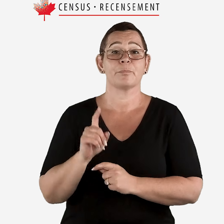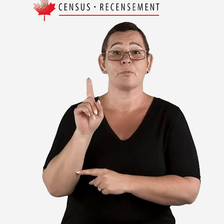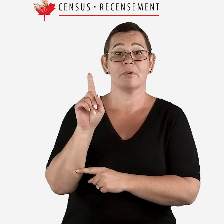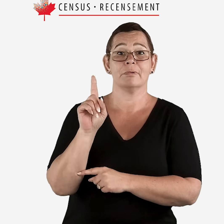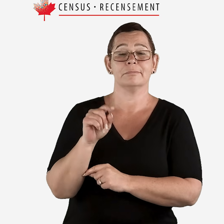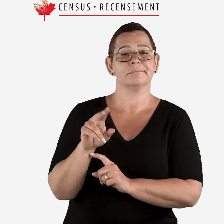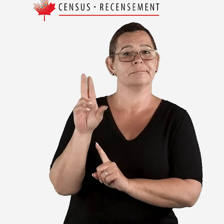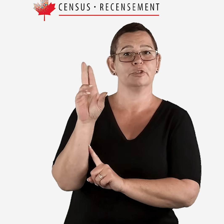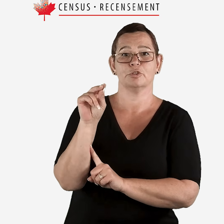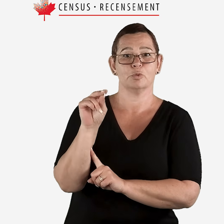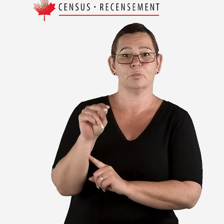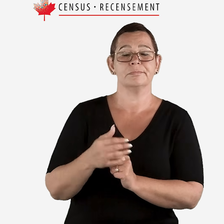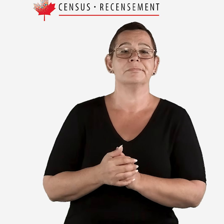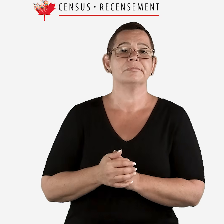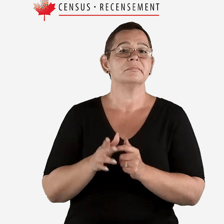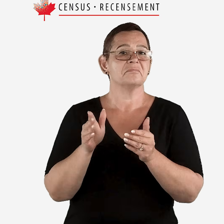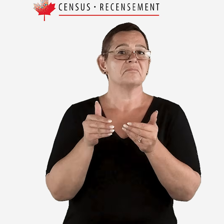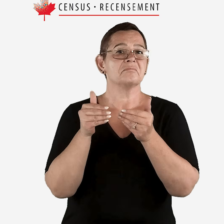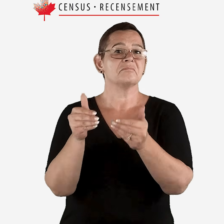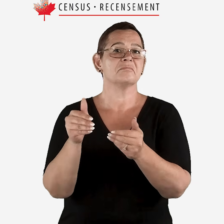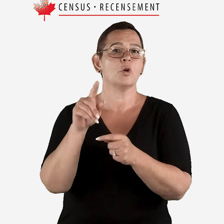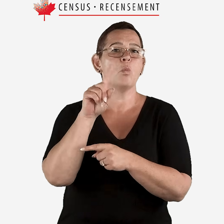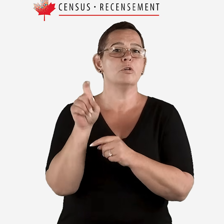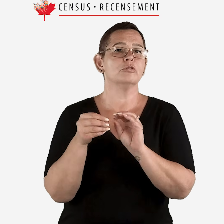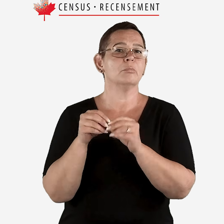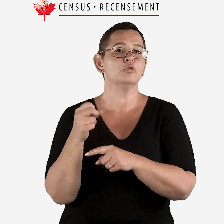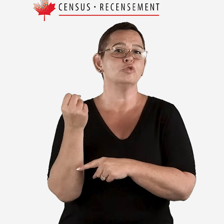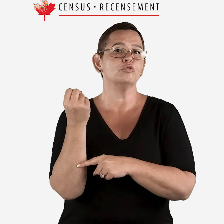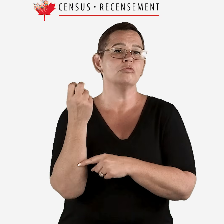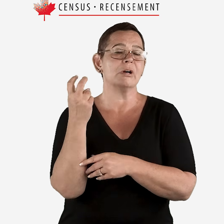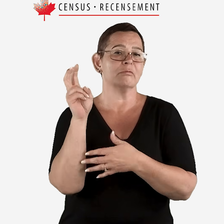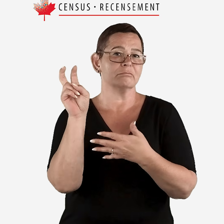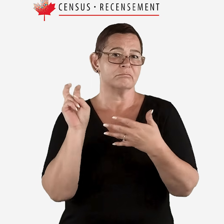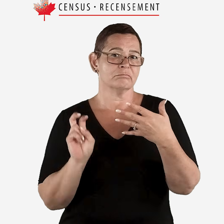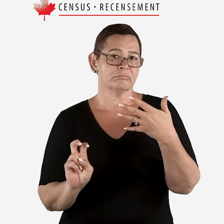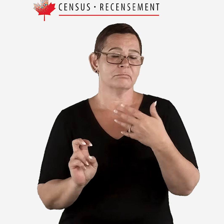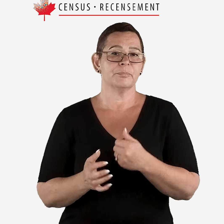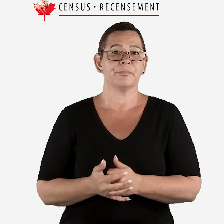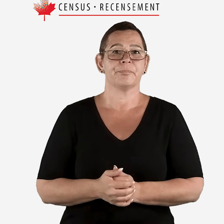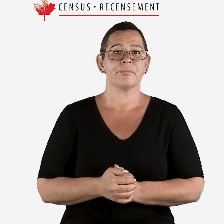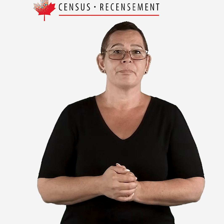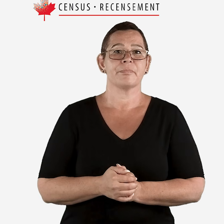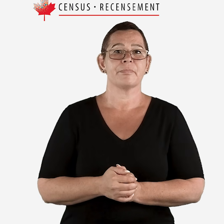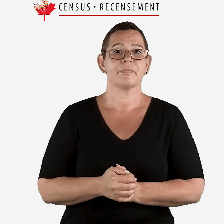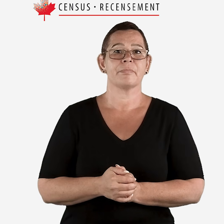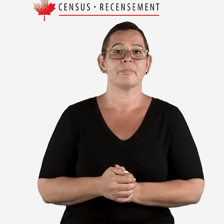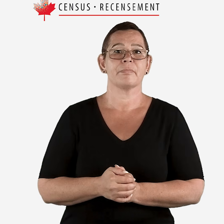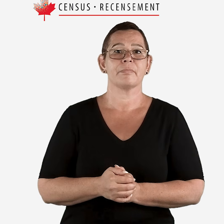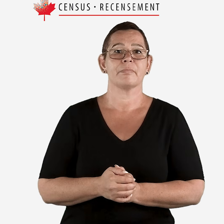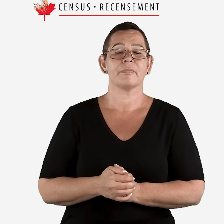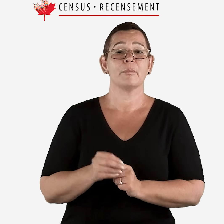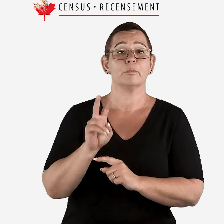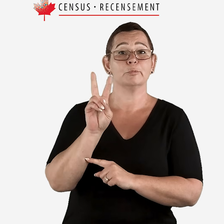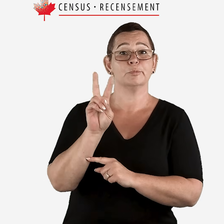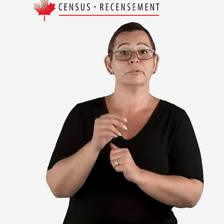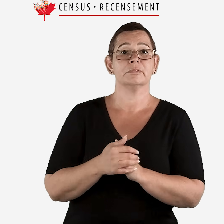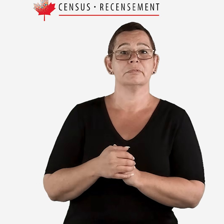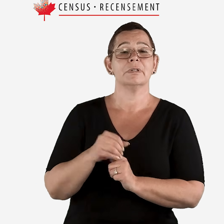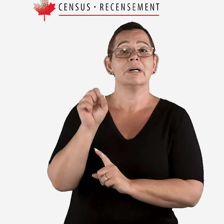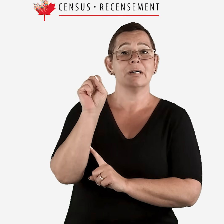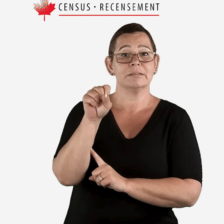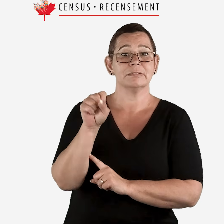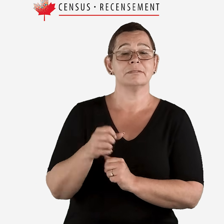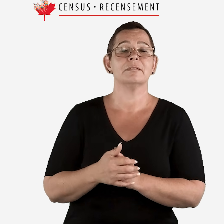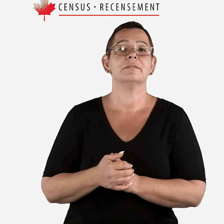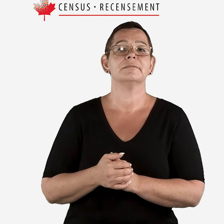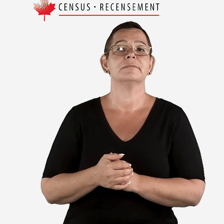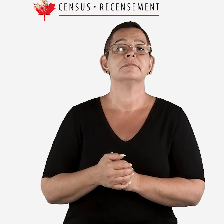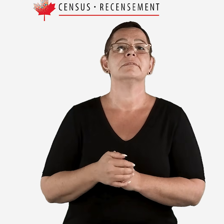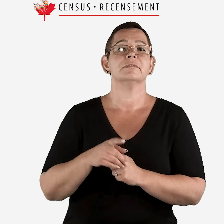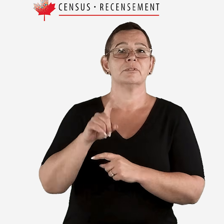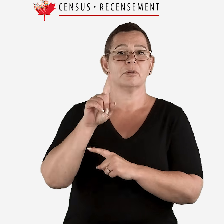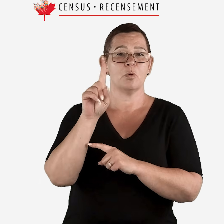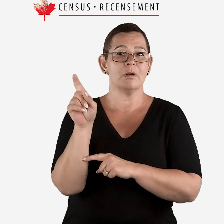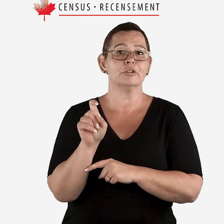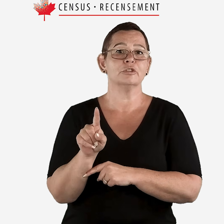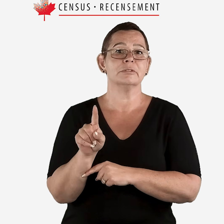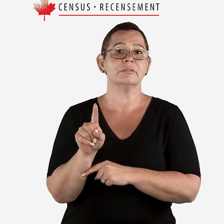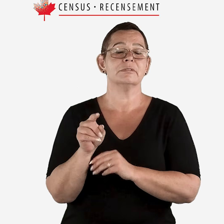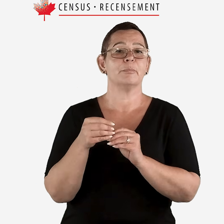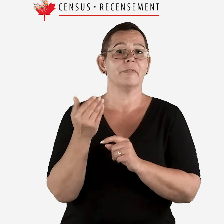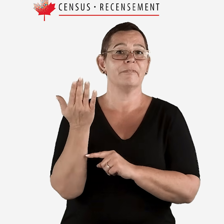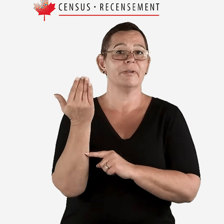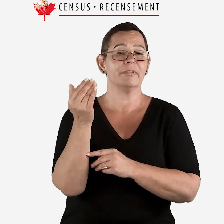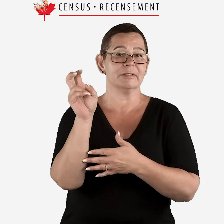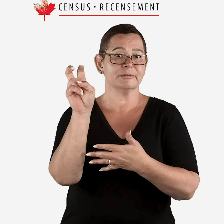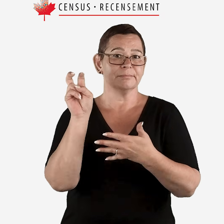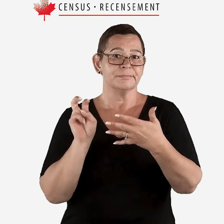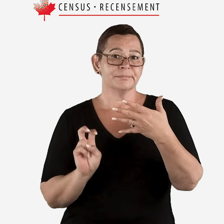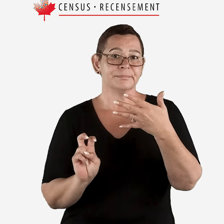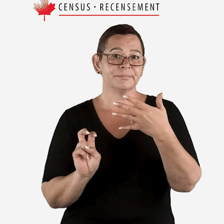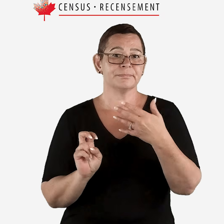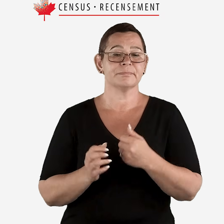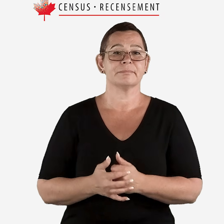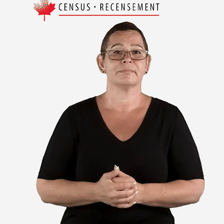Response option 1: No Continue with question 12 Response option 2: Yes Go to question 15